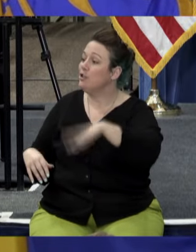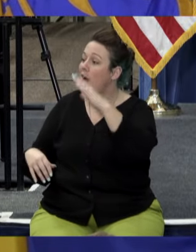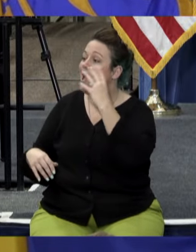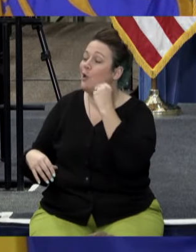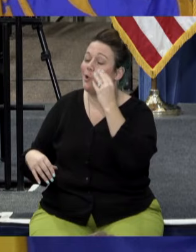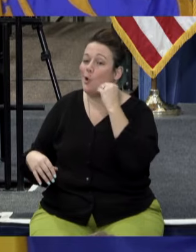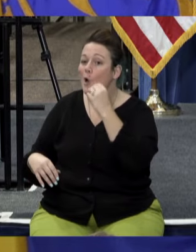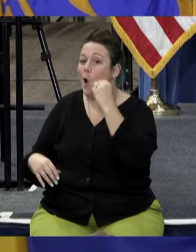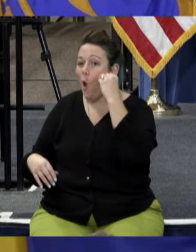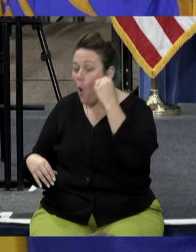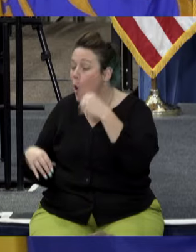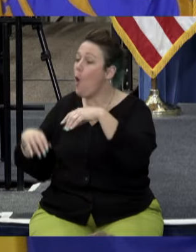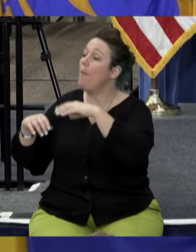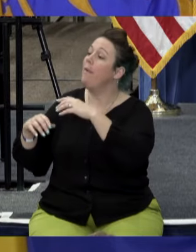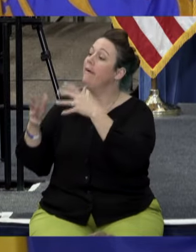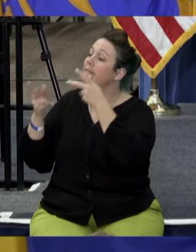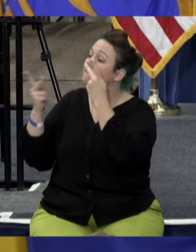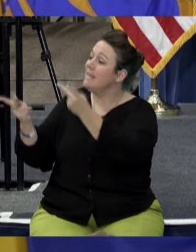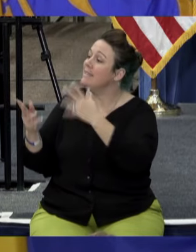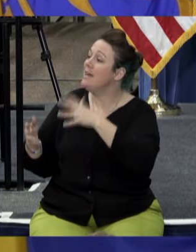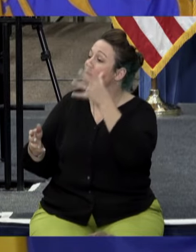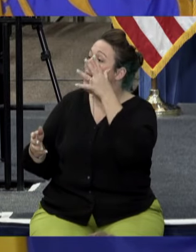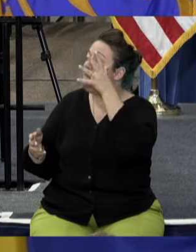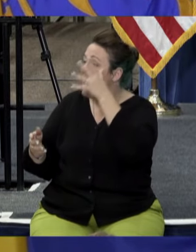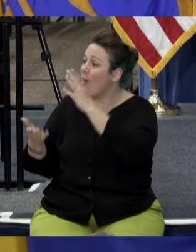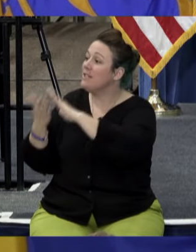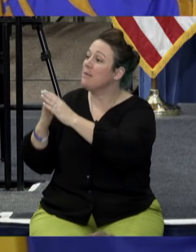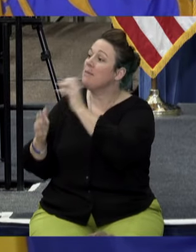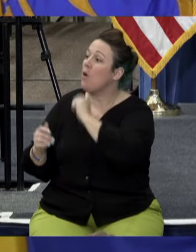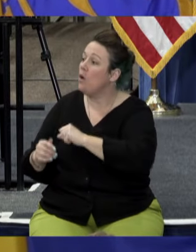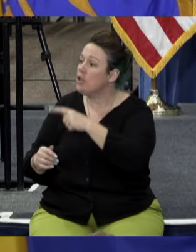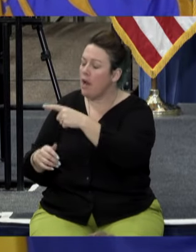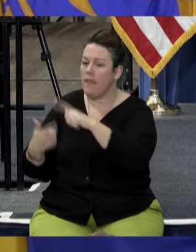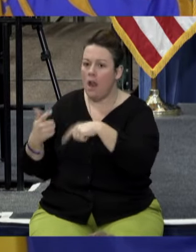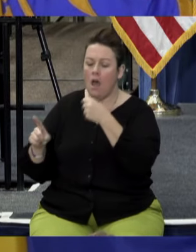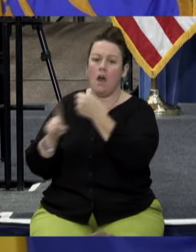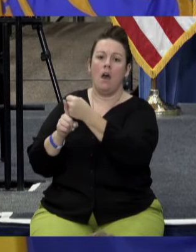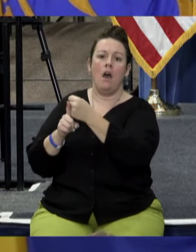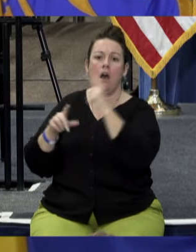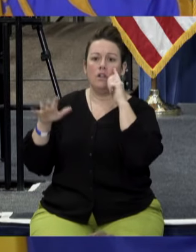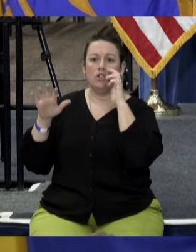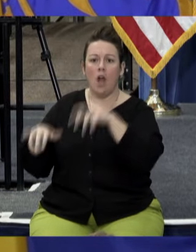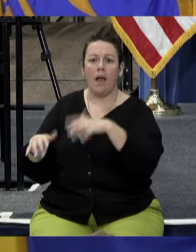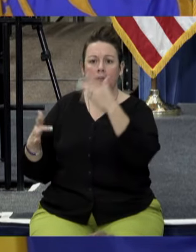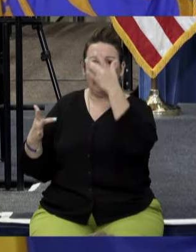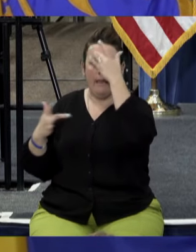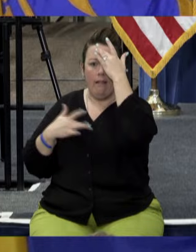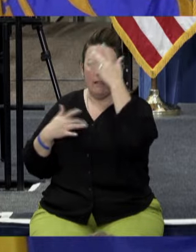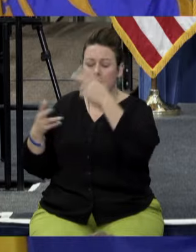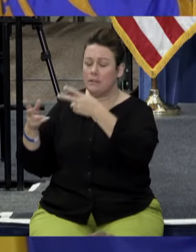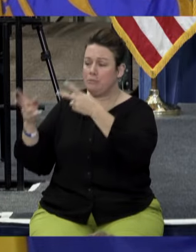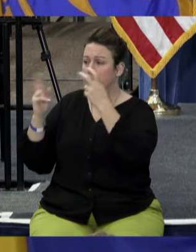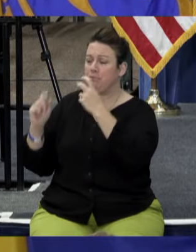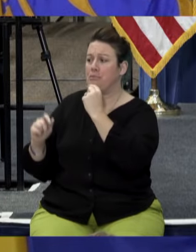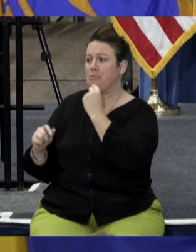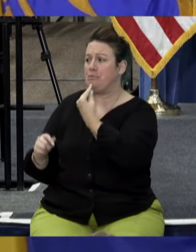a diagnosis of a terminal illness from my father, an acute illness. And then once he passed away,